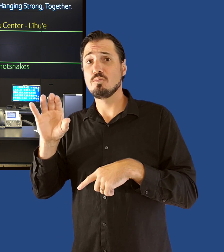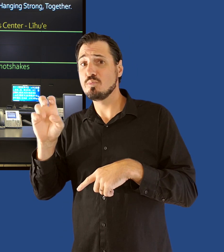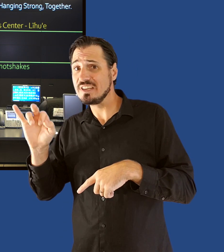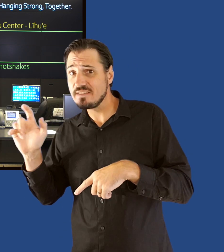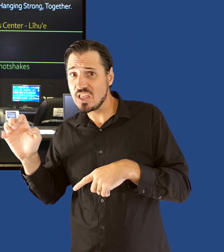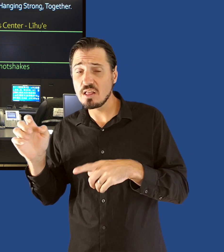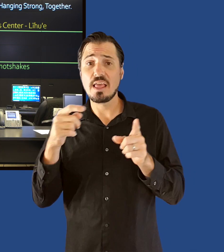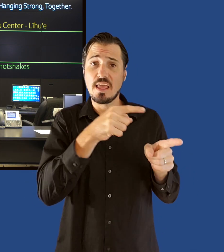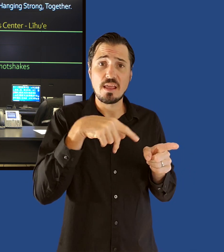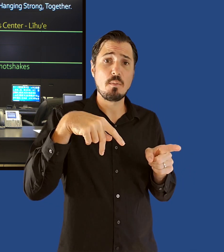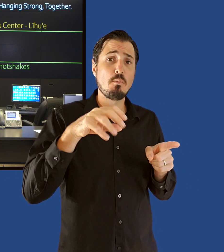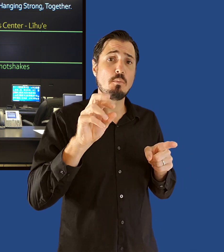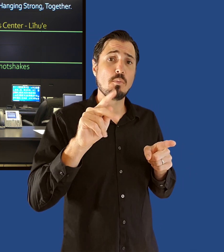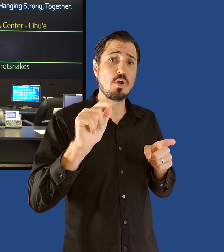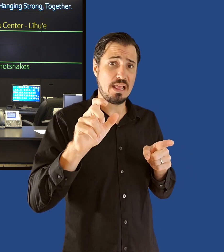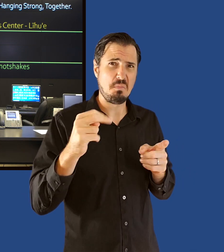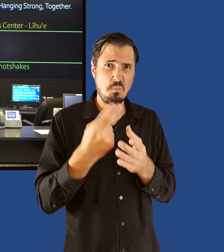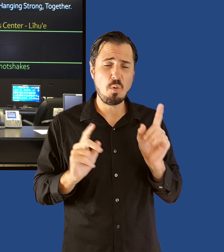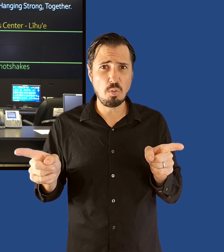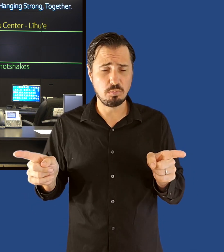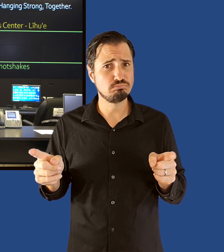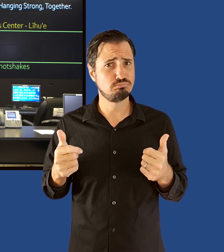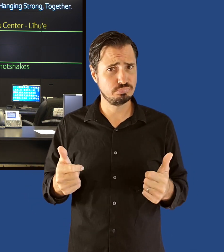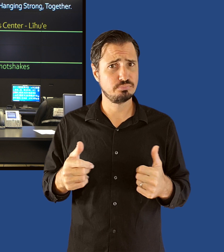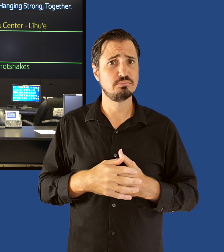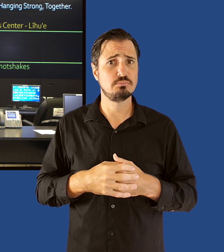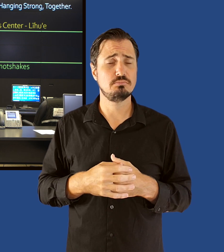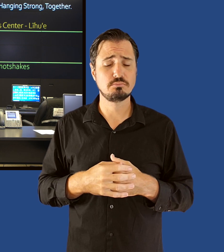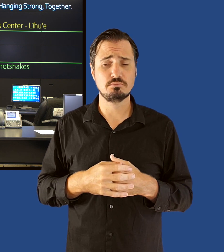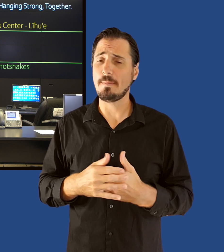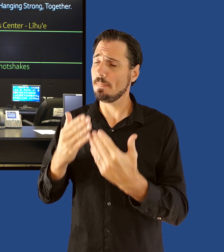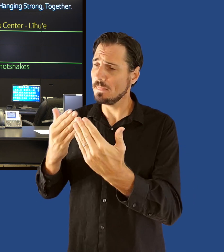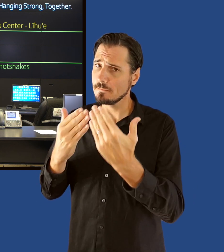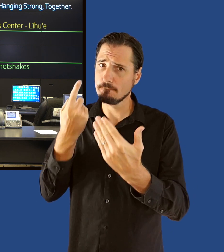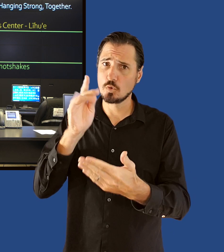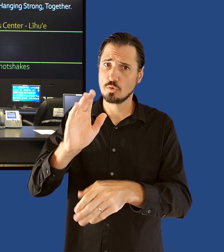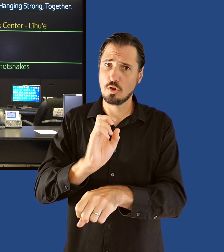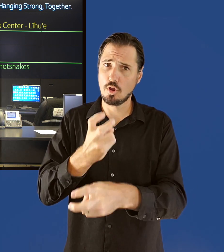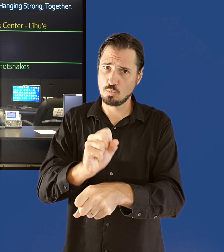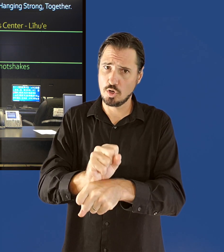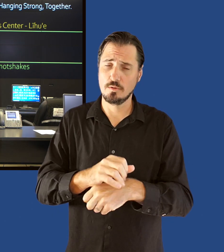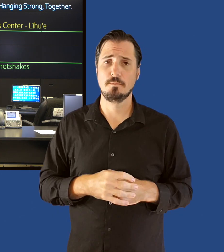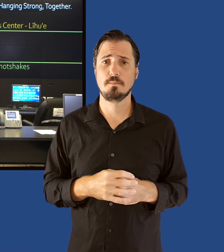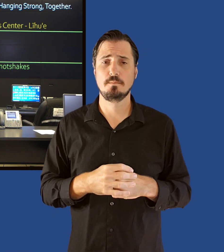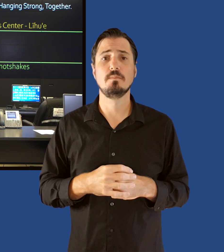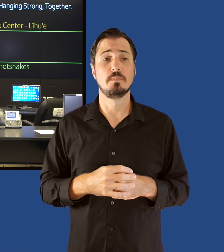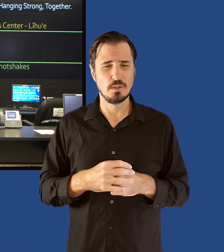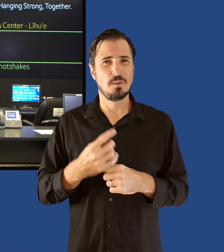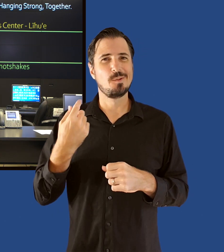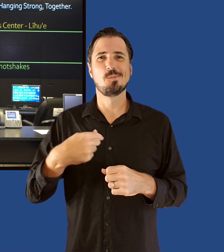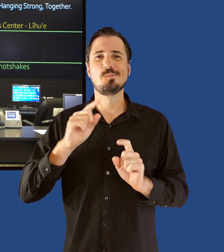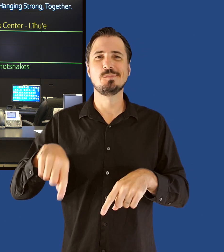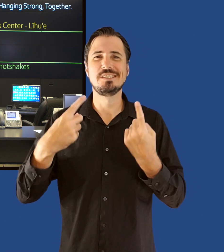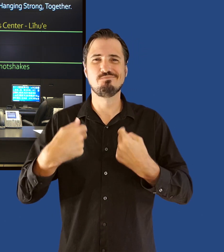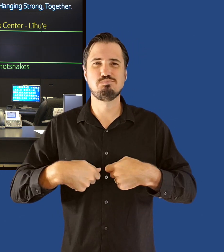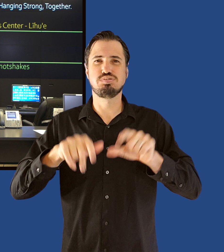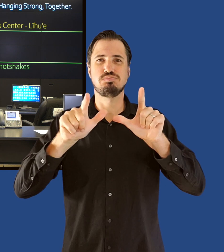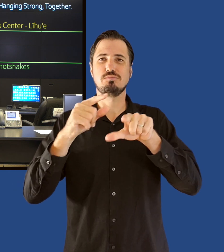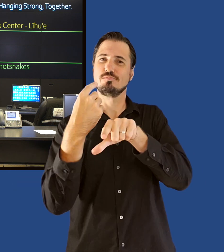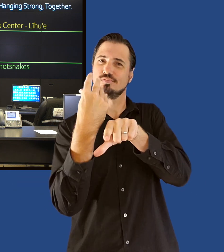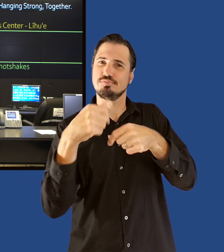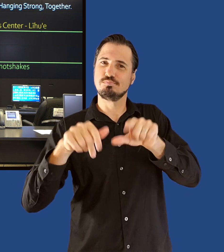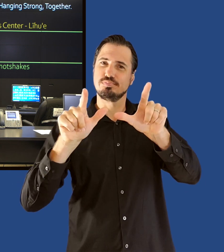We have been posting these Kaua‘i COVID-19 Updates daily since Saturday, March 14 – the day after our first positive COVID-19 case was confirmed here on Kaua‘i.